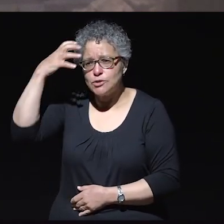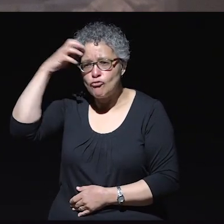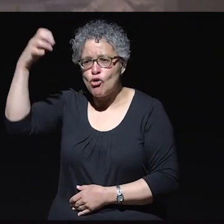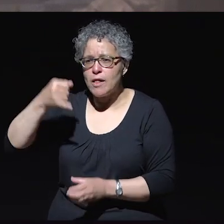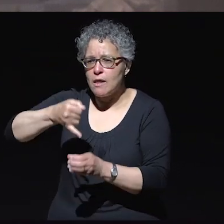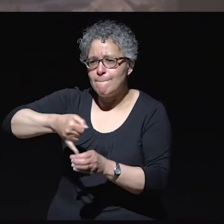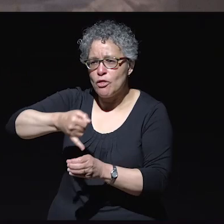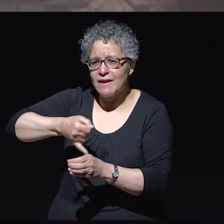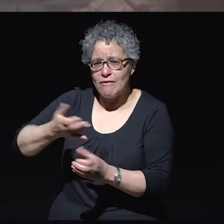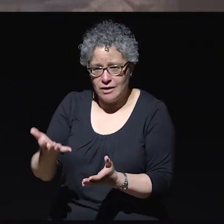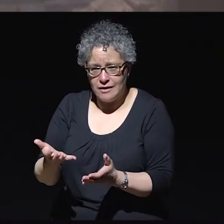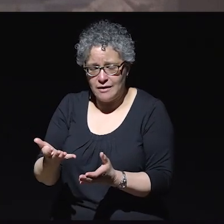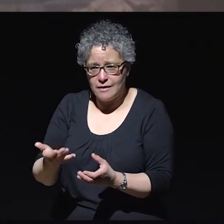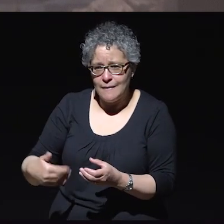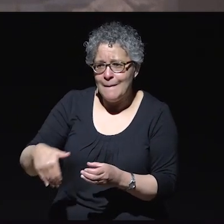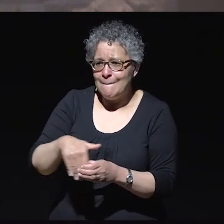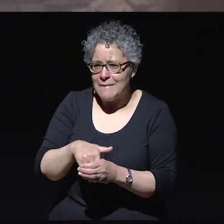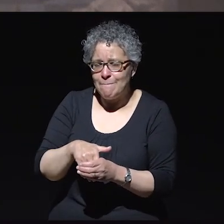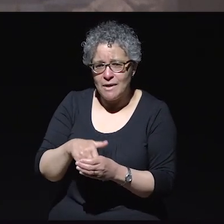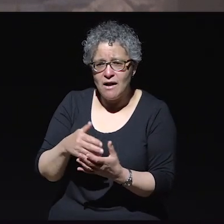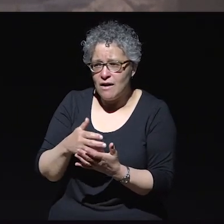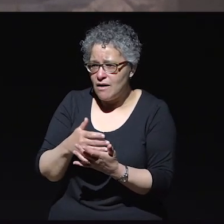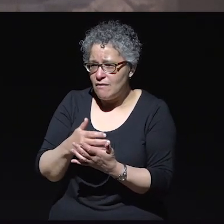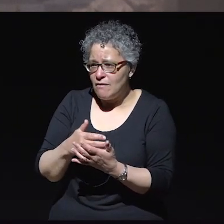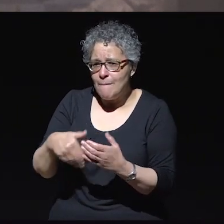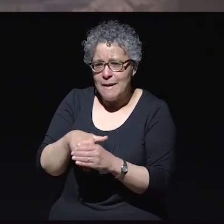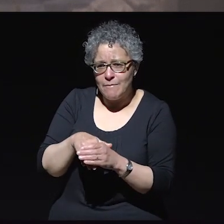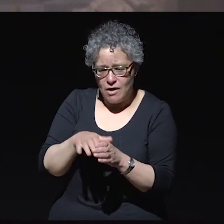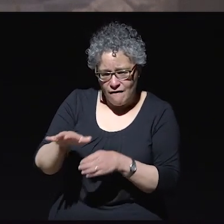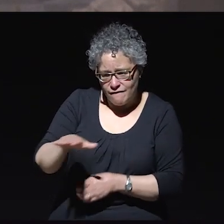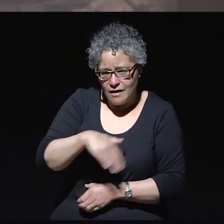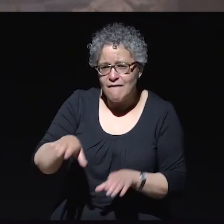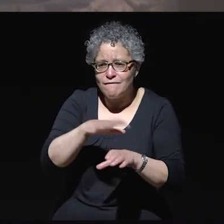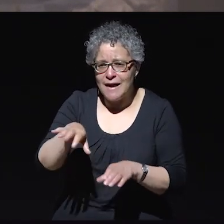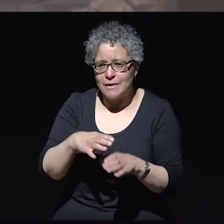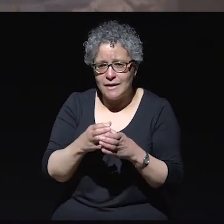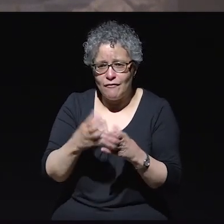and a member of a family of a number of Royal Apothecaries. So, the link to his children